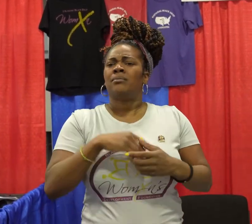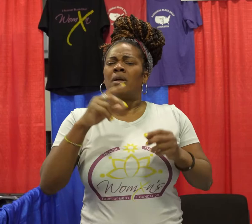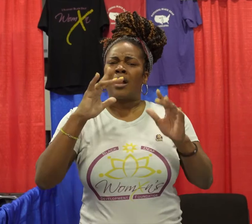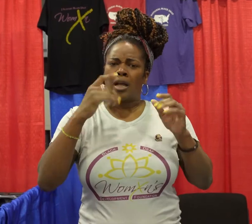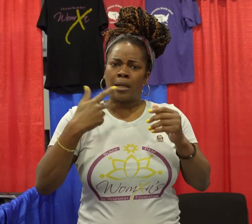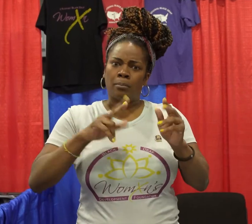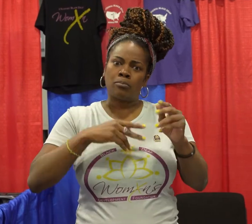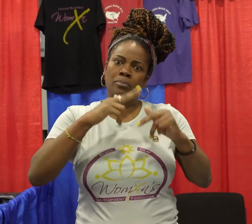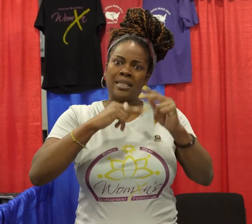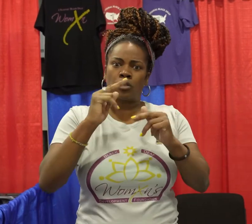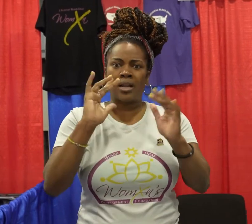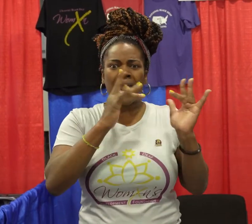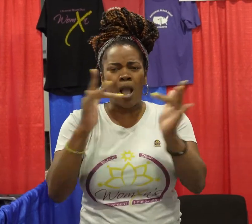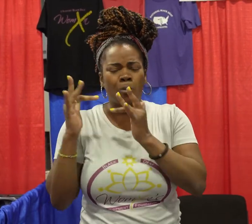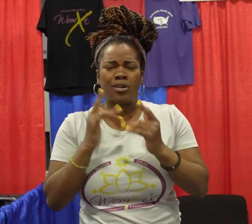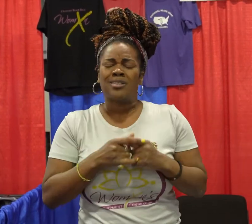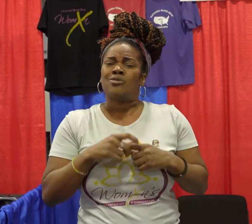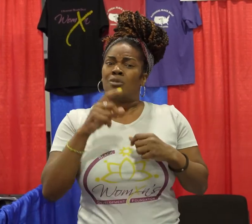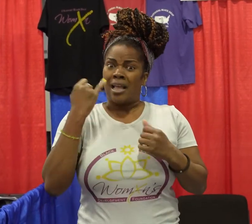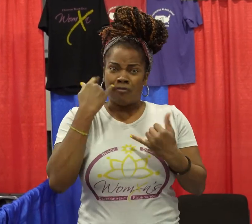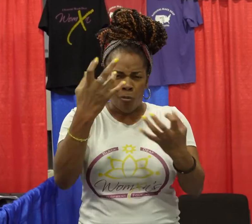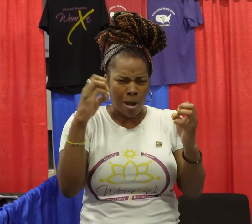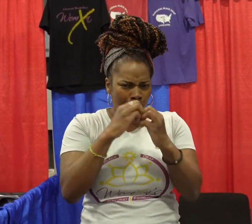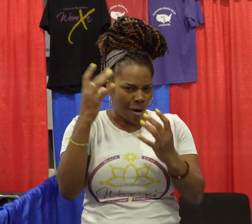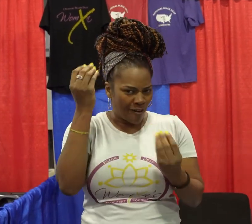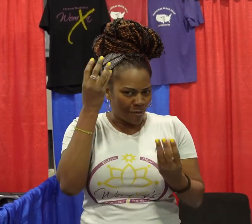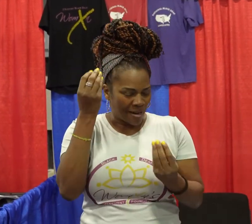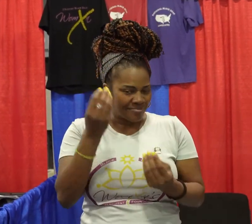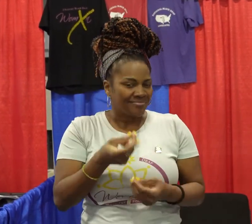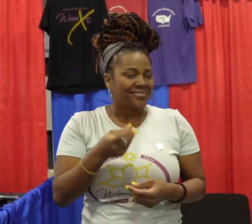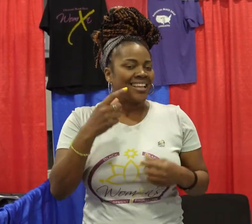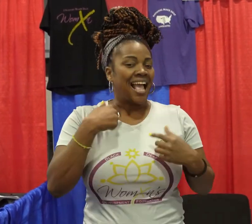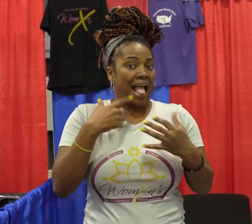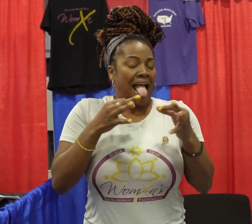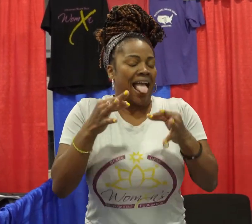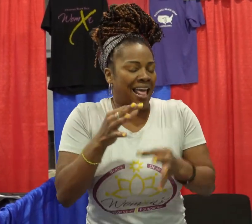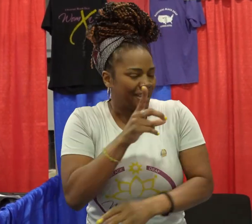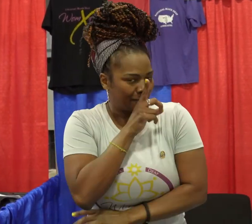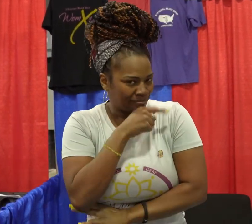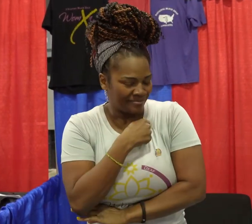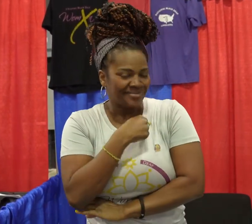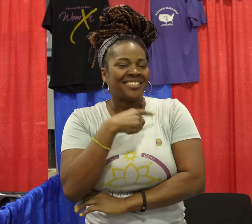They can learn how to build the network. If you want to learn more about it, I don't want to say anything more.